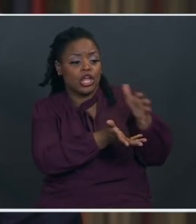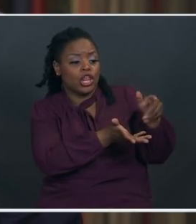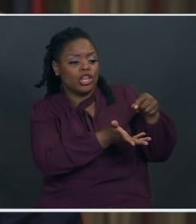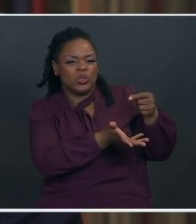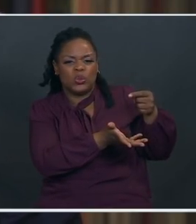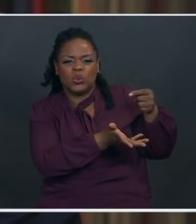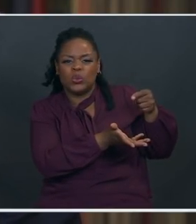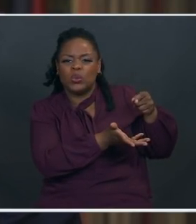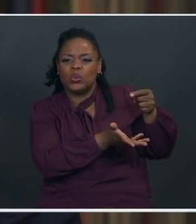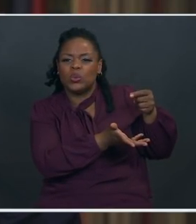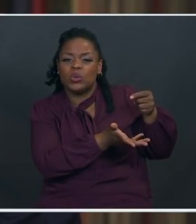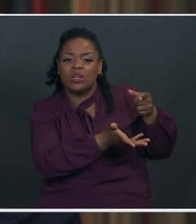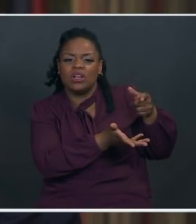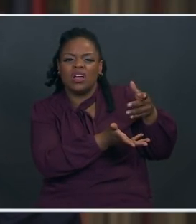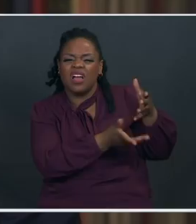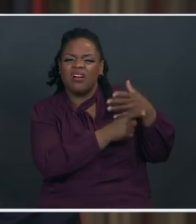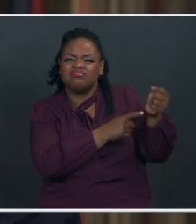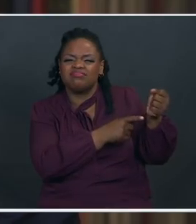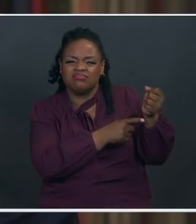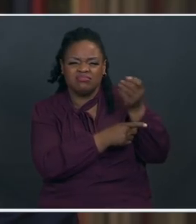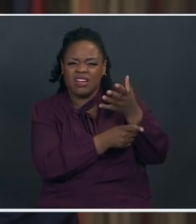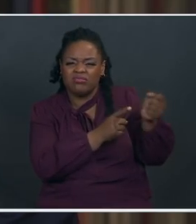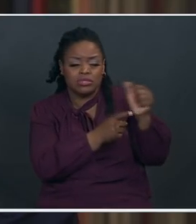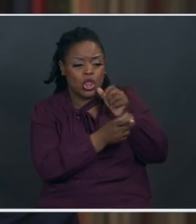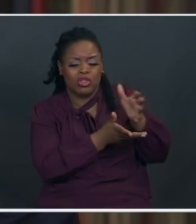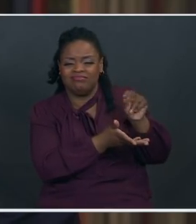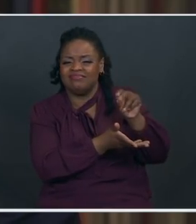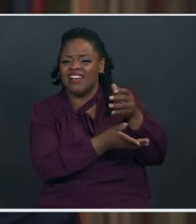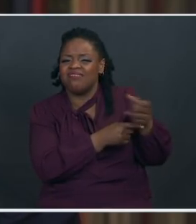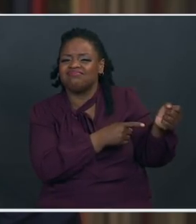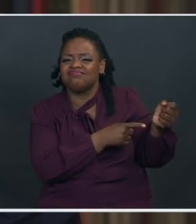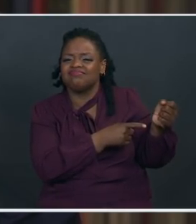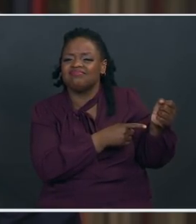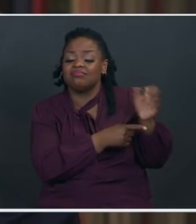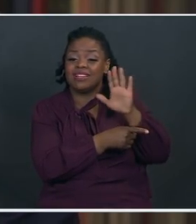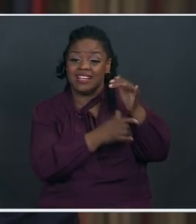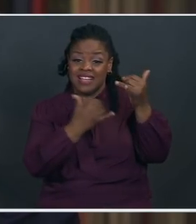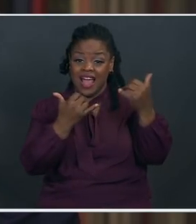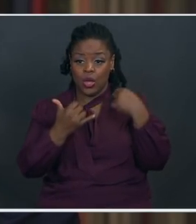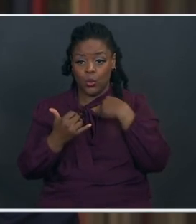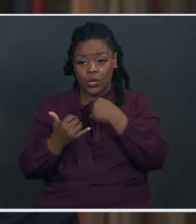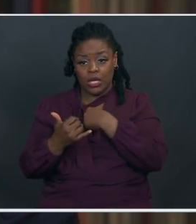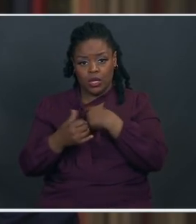Our practice is to maintain a rolling inventory of two to three days of supply